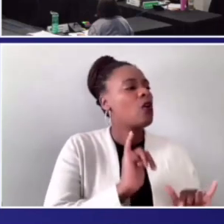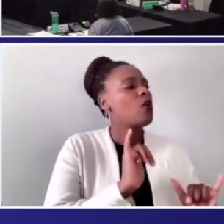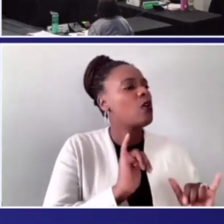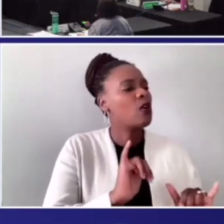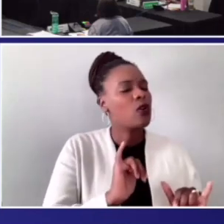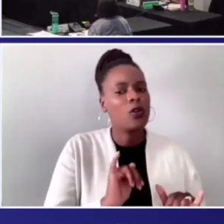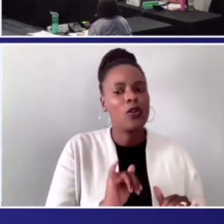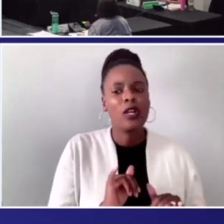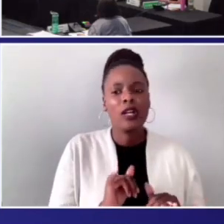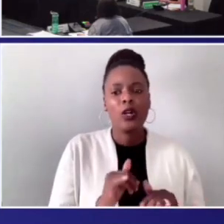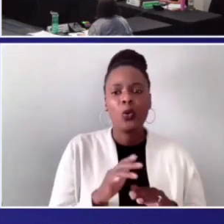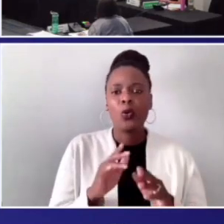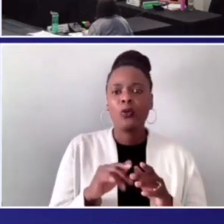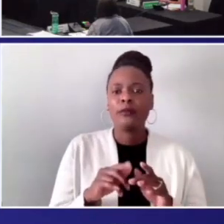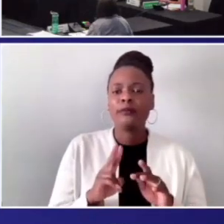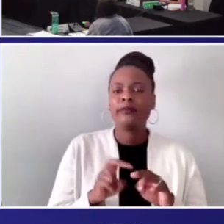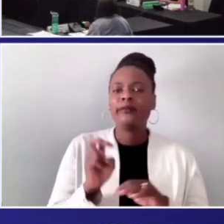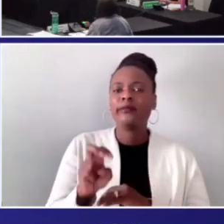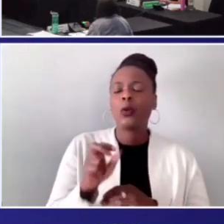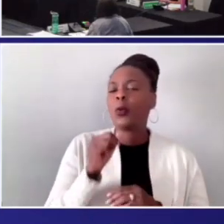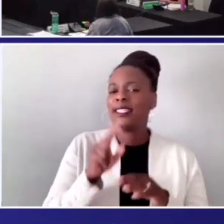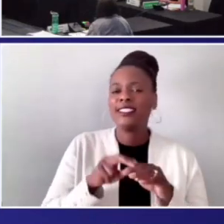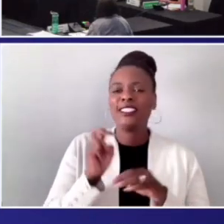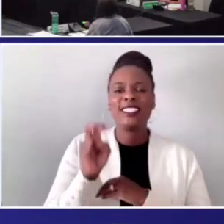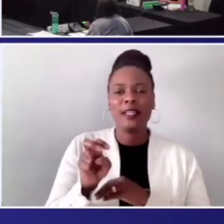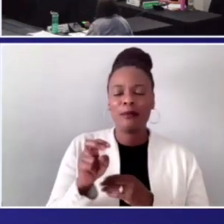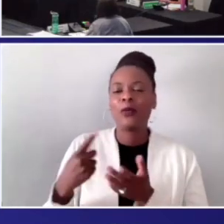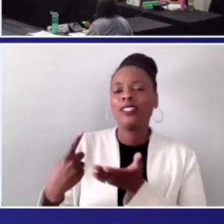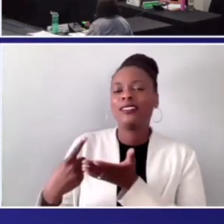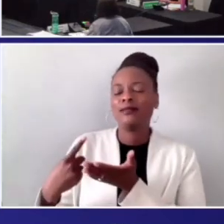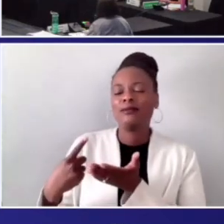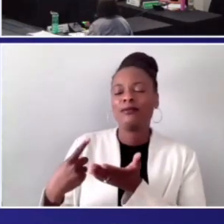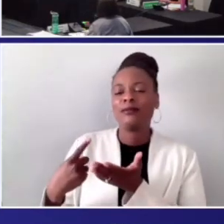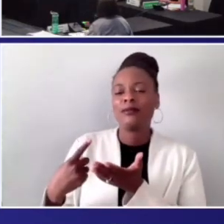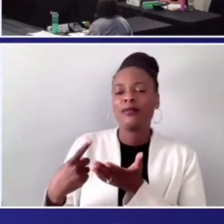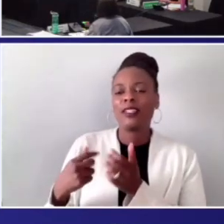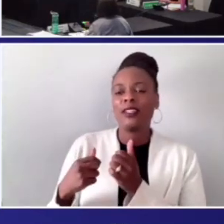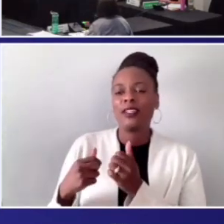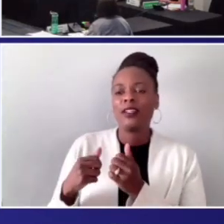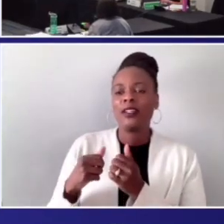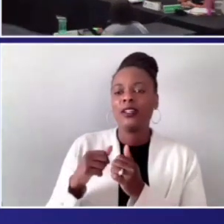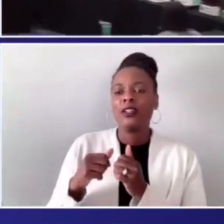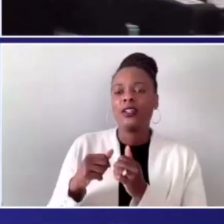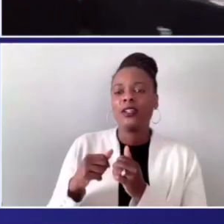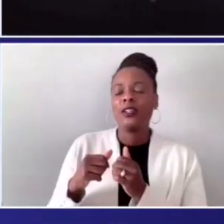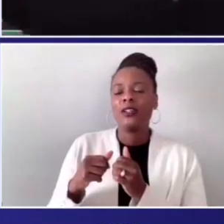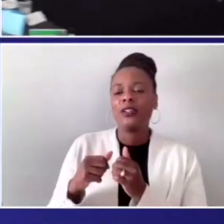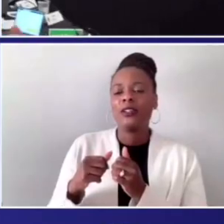Oh, we did not skip that. We did talk about -- we -- I'm sorry, we didn't skip it when we talked about it in our huddle.